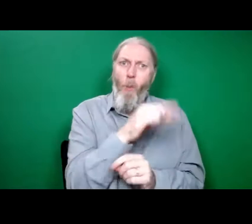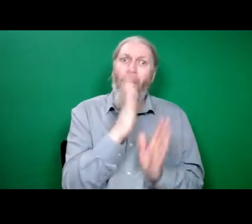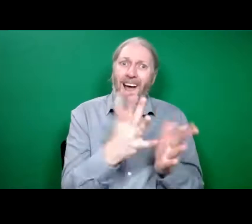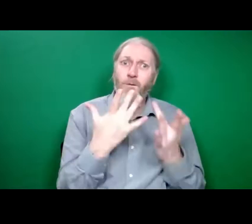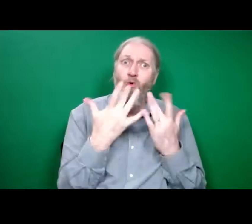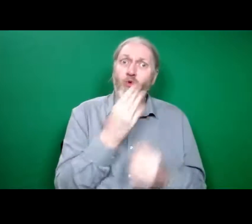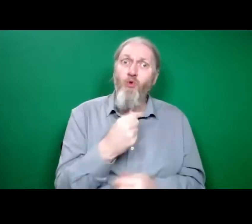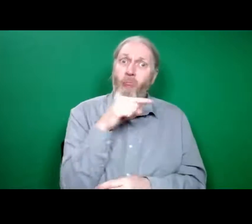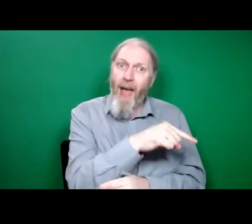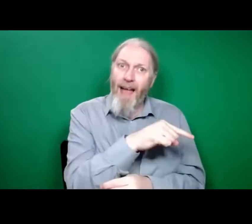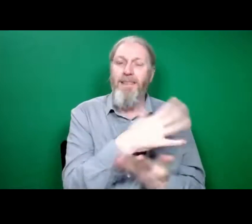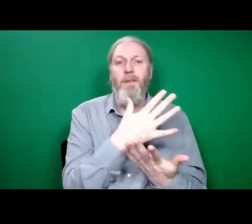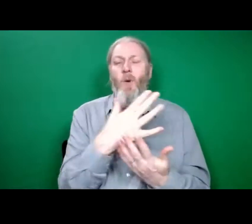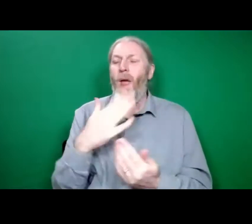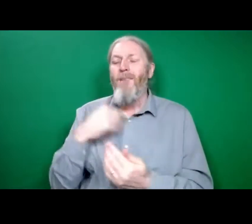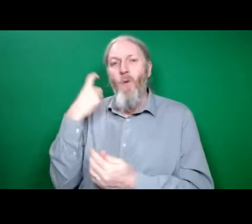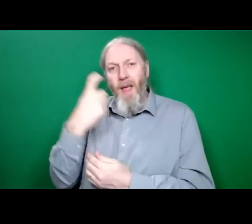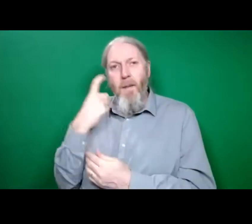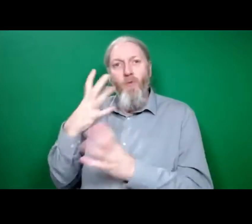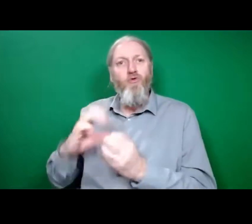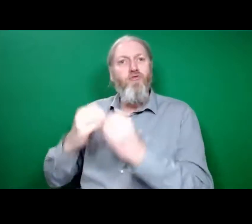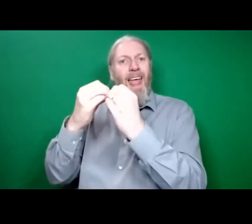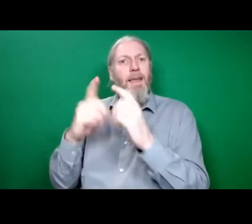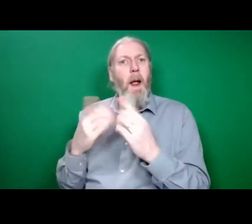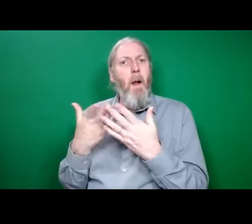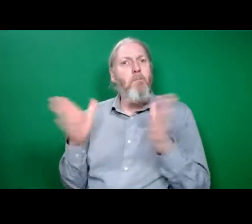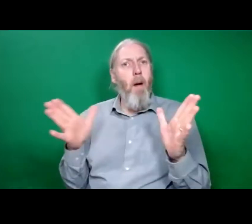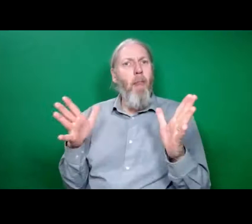and the Arts Council England Let's Create strategy as well.